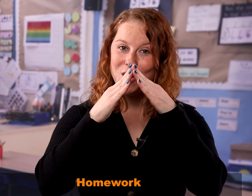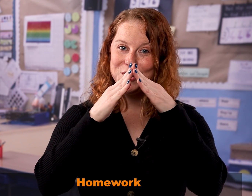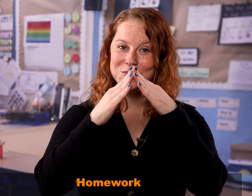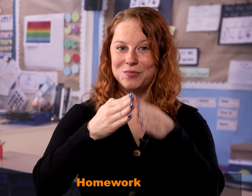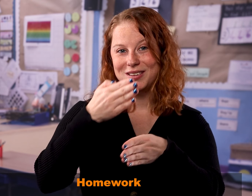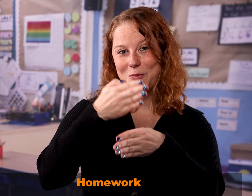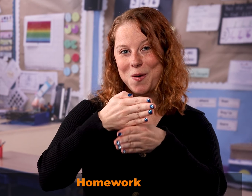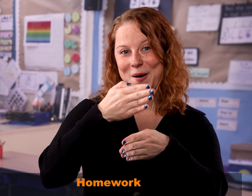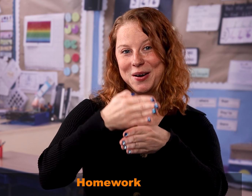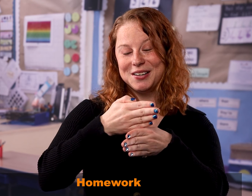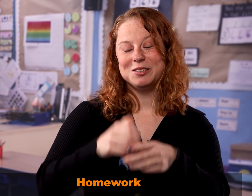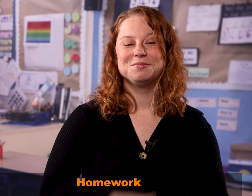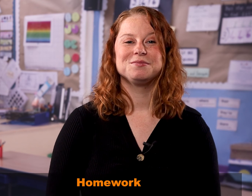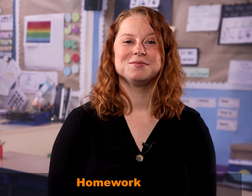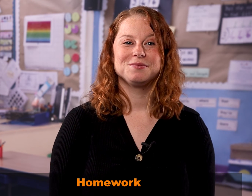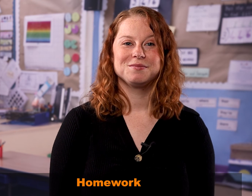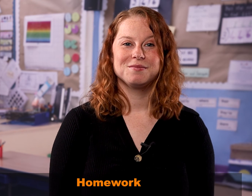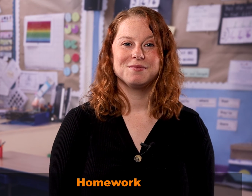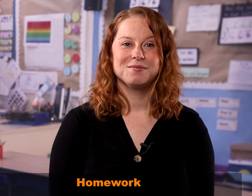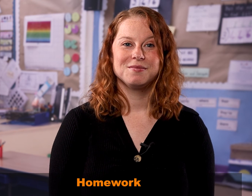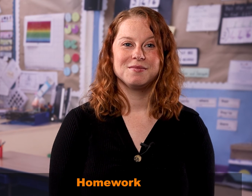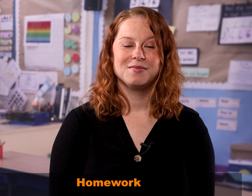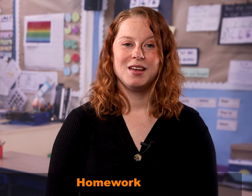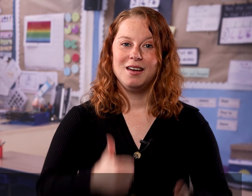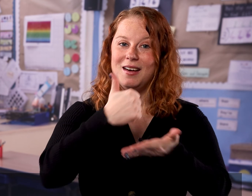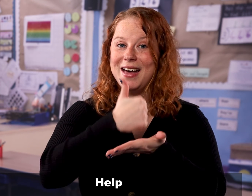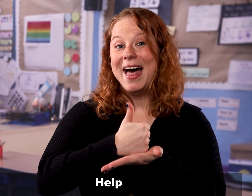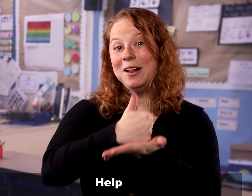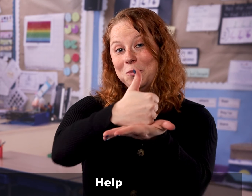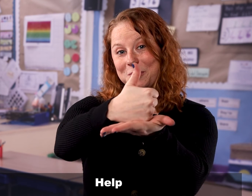Help Help